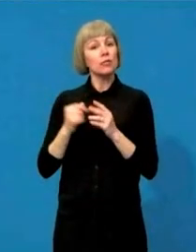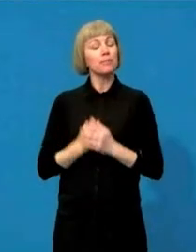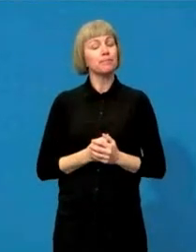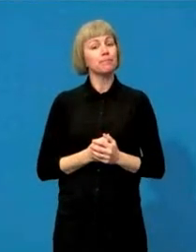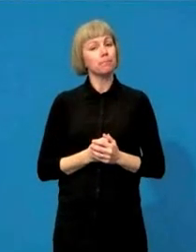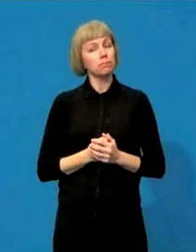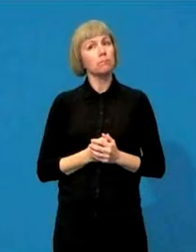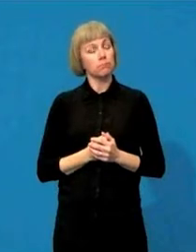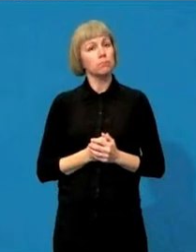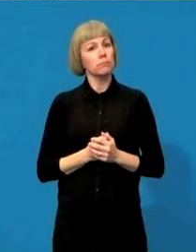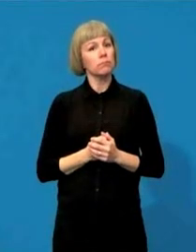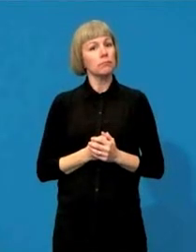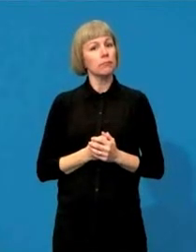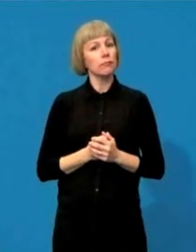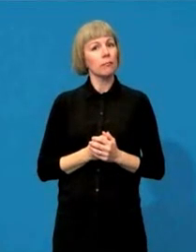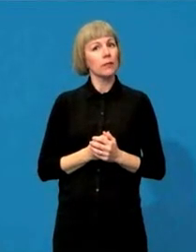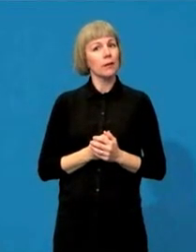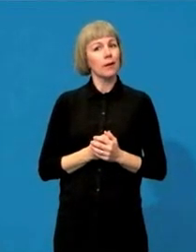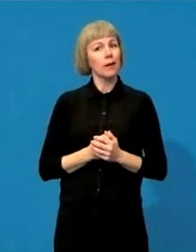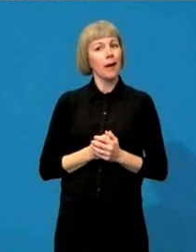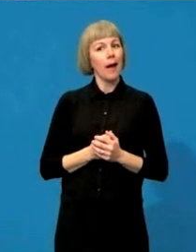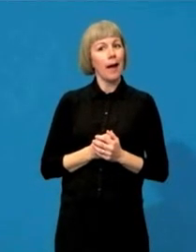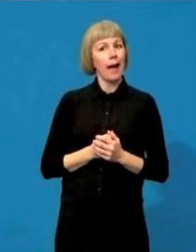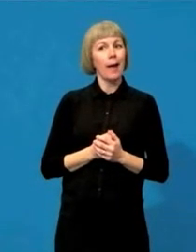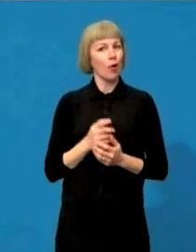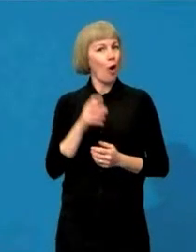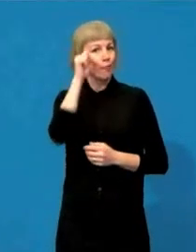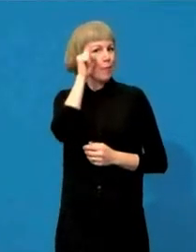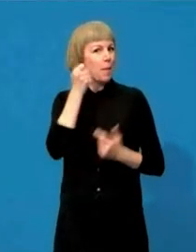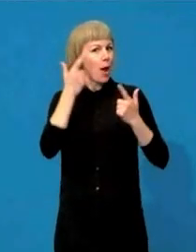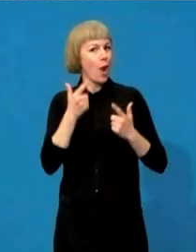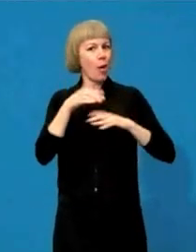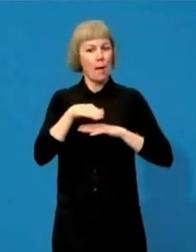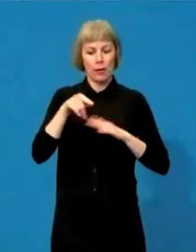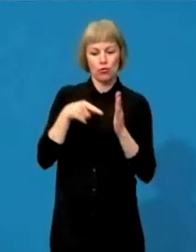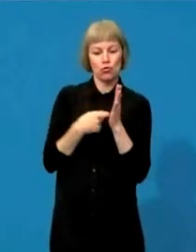on a lot of what - how Tristan was being handled in relation to his FASD and other